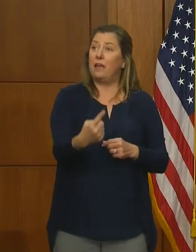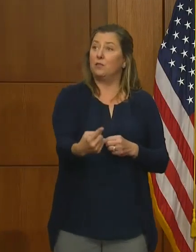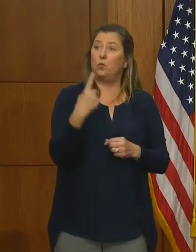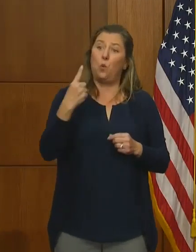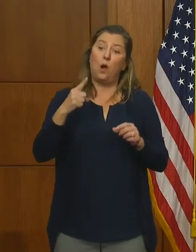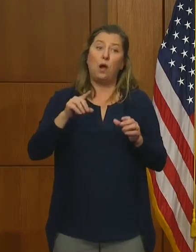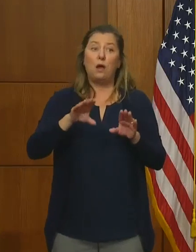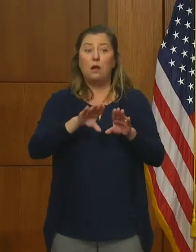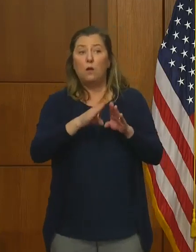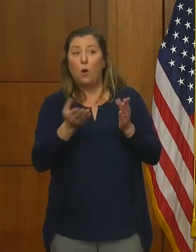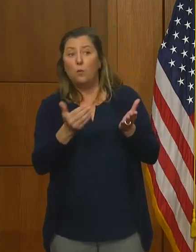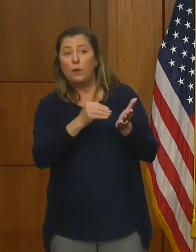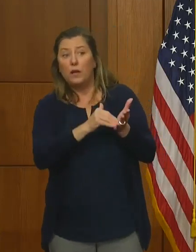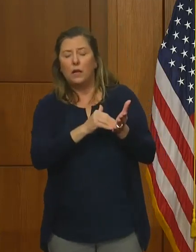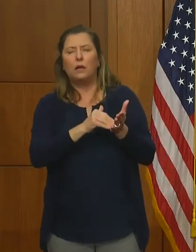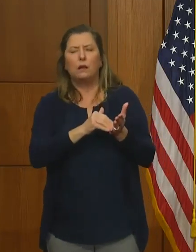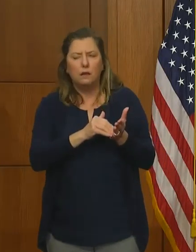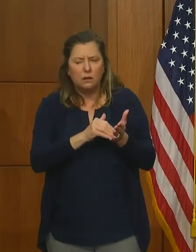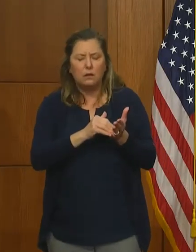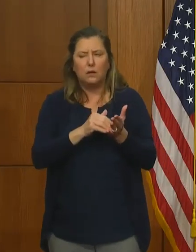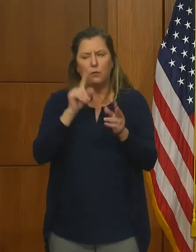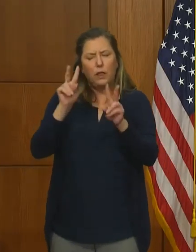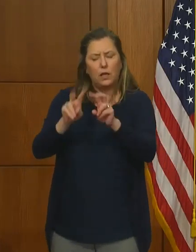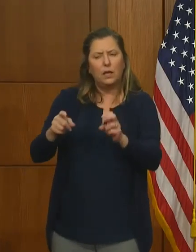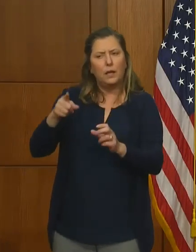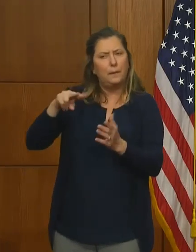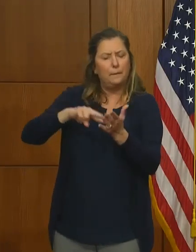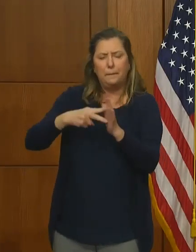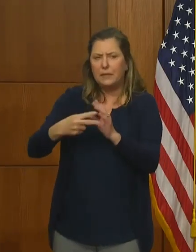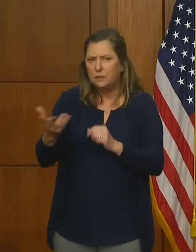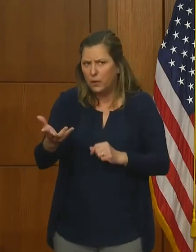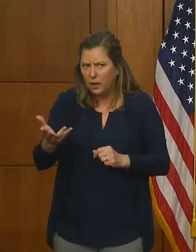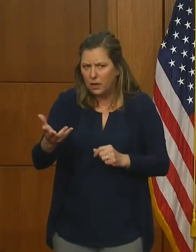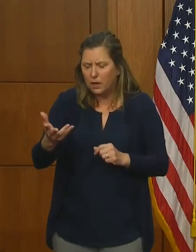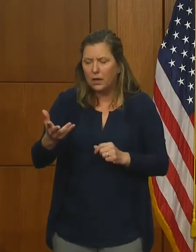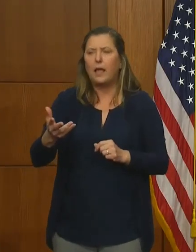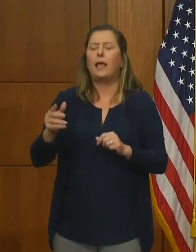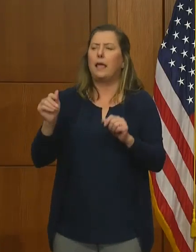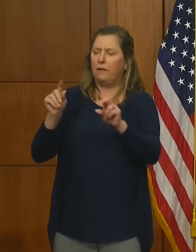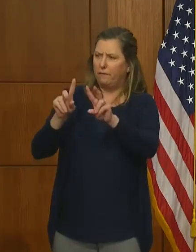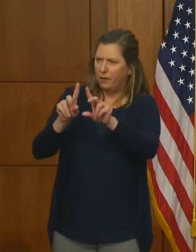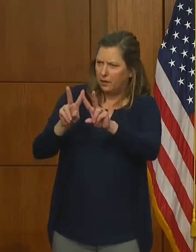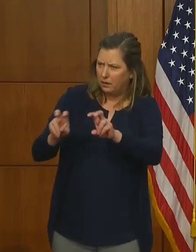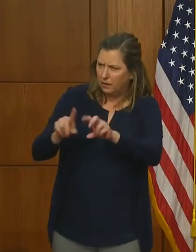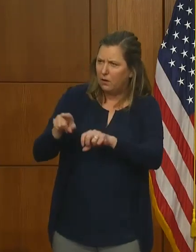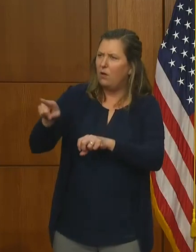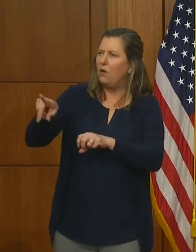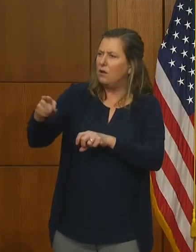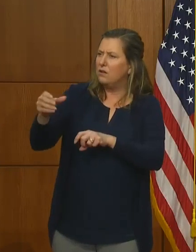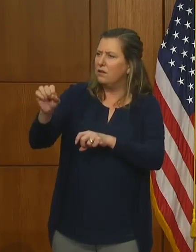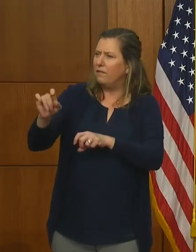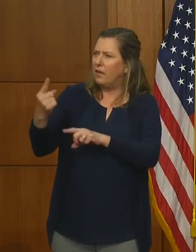STATES TALK ABOUT GOING TO THERE FACE ONE OF RE OPENING